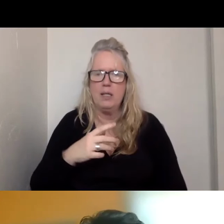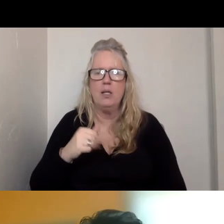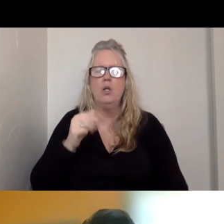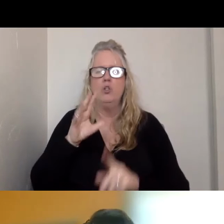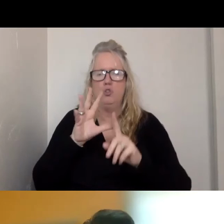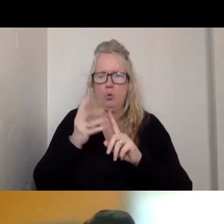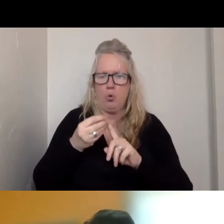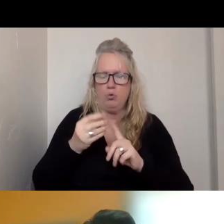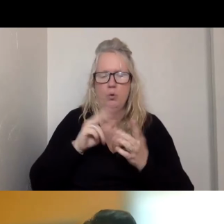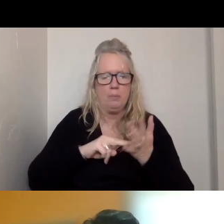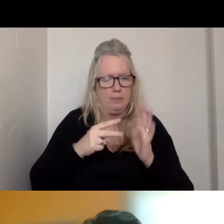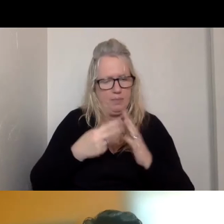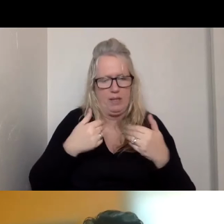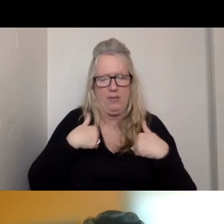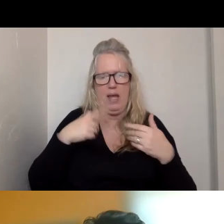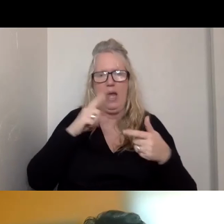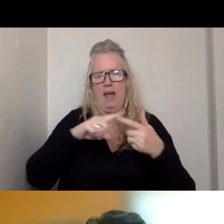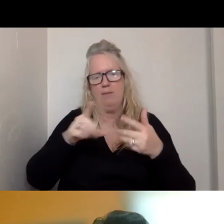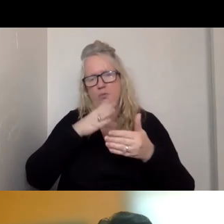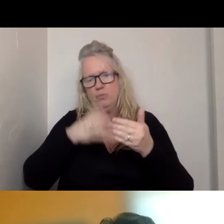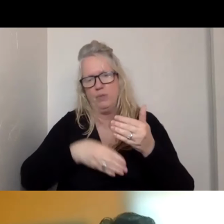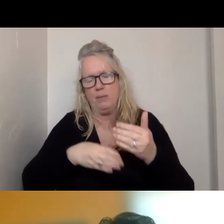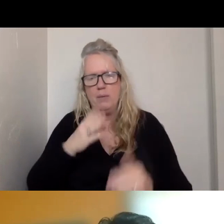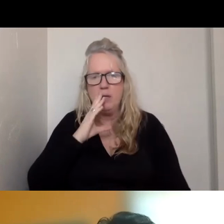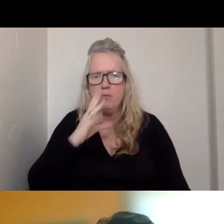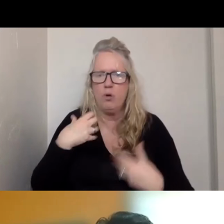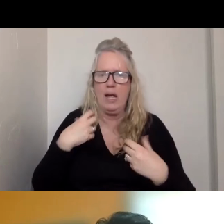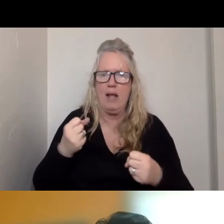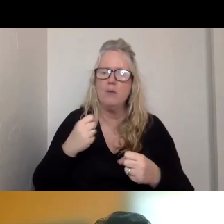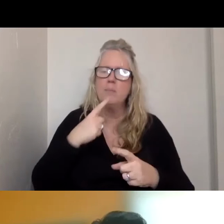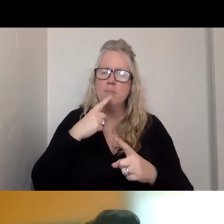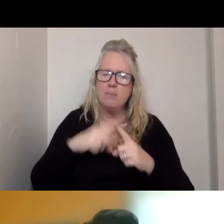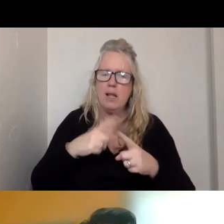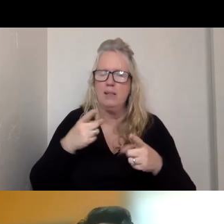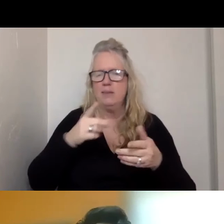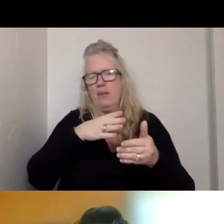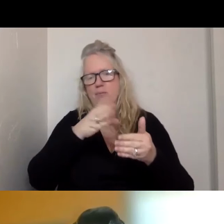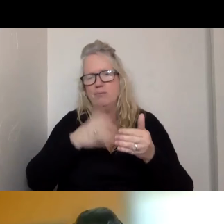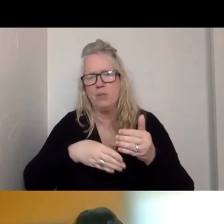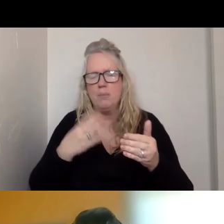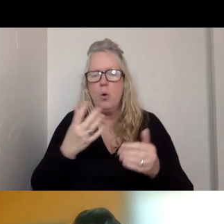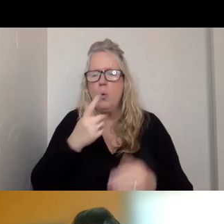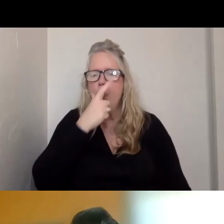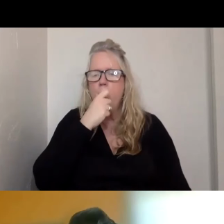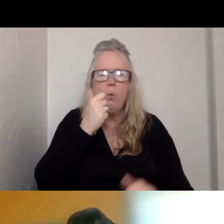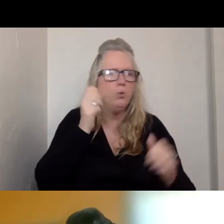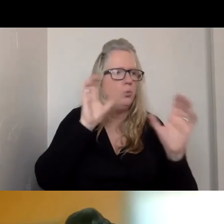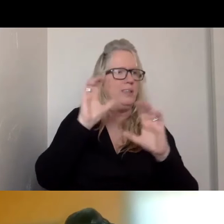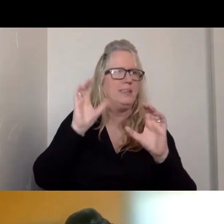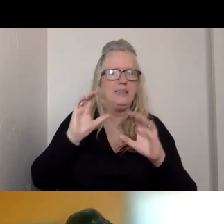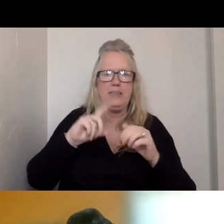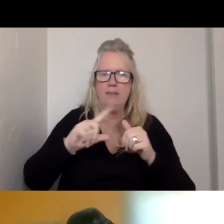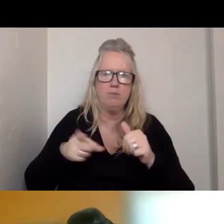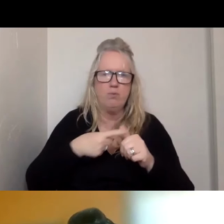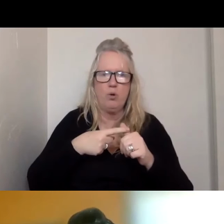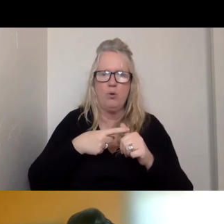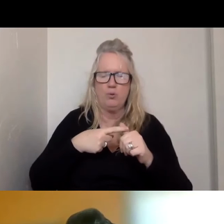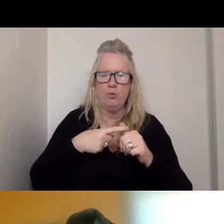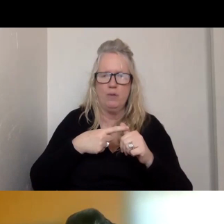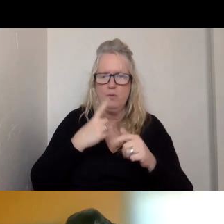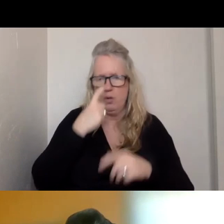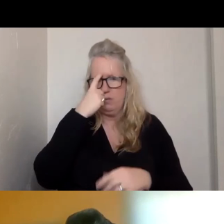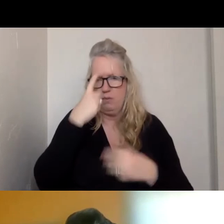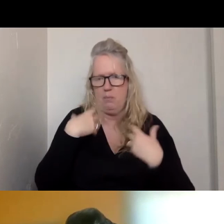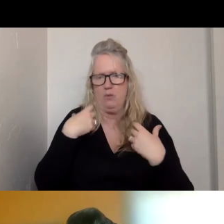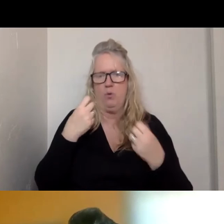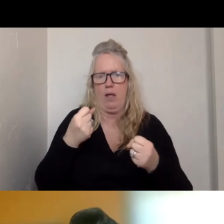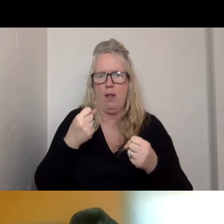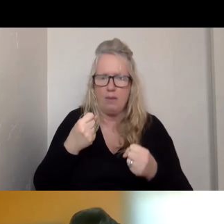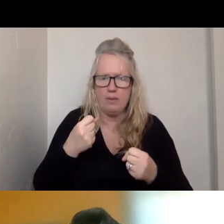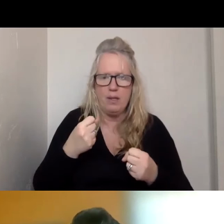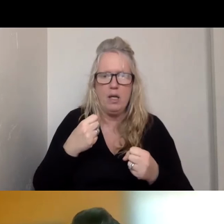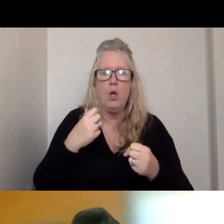HEALTH SEEKING AND SOMETIMES WE HAVE HAVE -- HISPANIC AND LATINOS